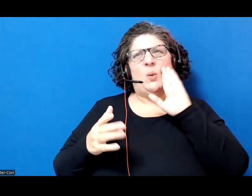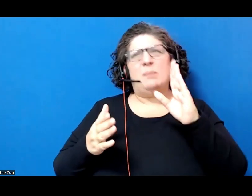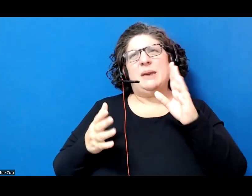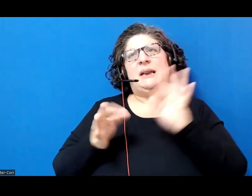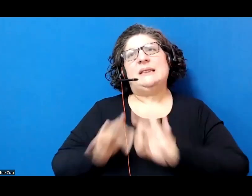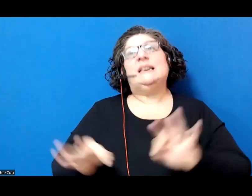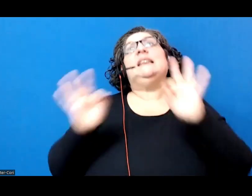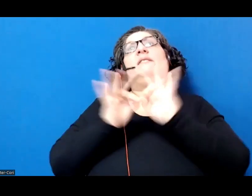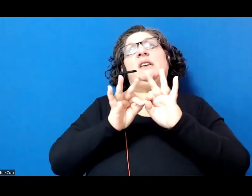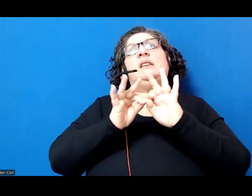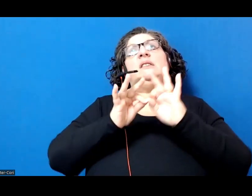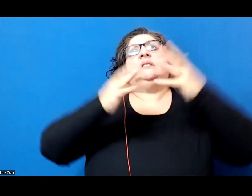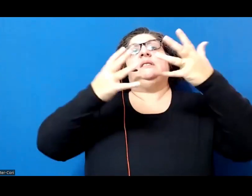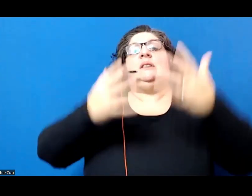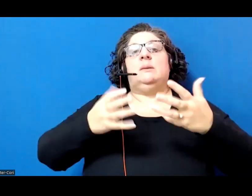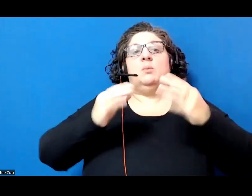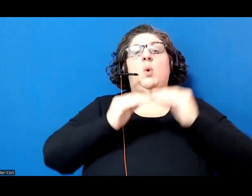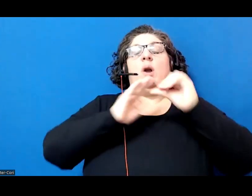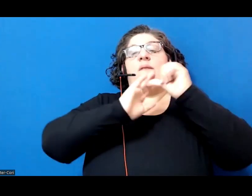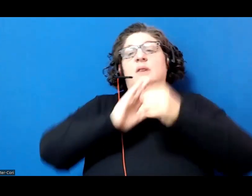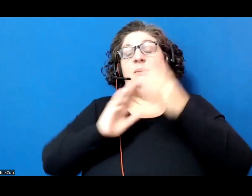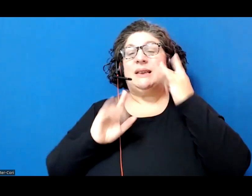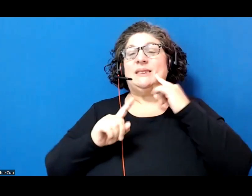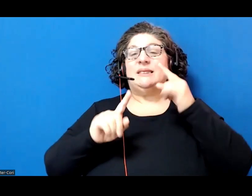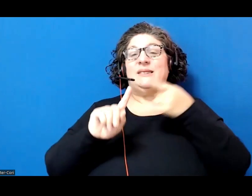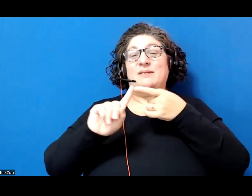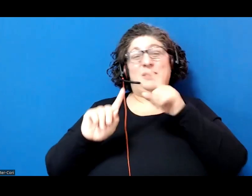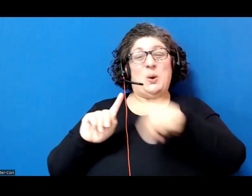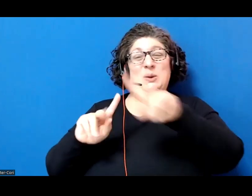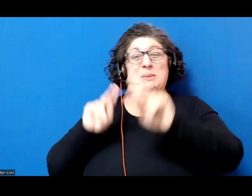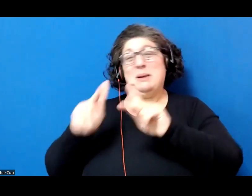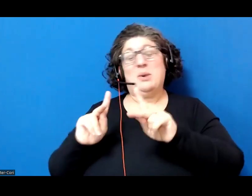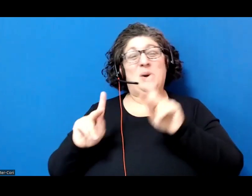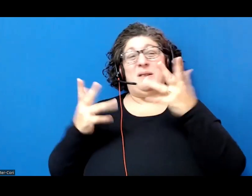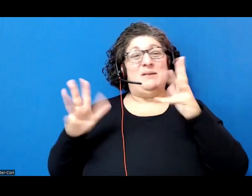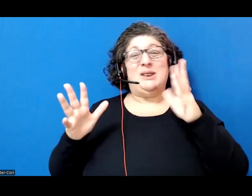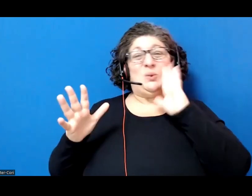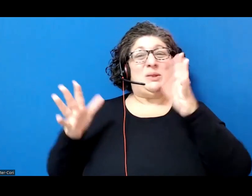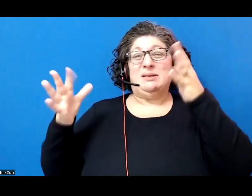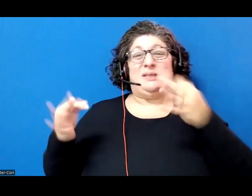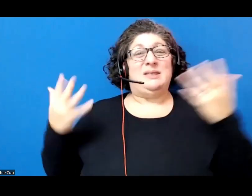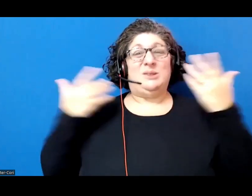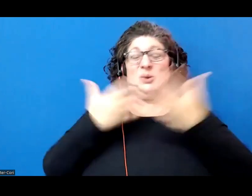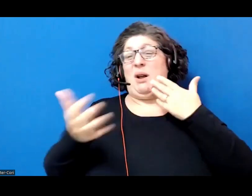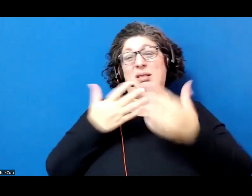extra weight, only because it's coming from the folks who's ox will be Gore regardless